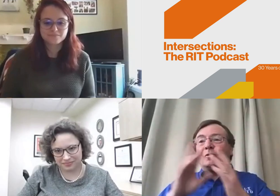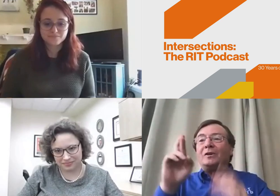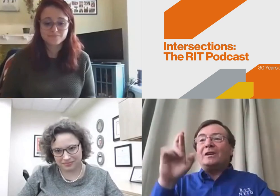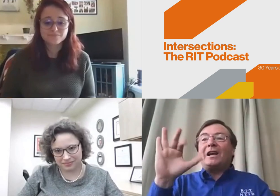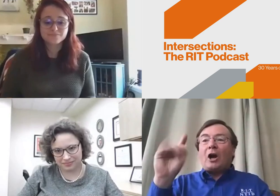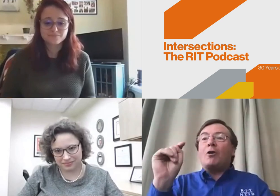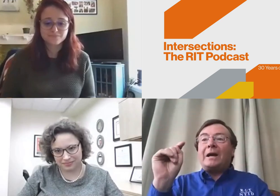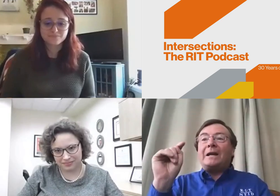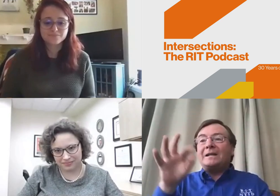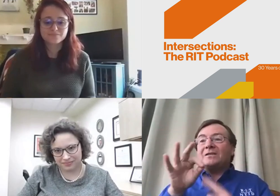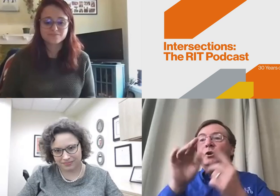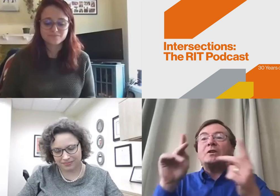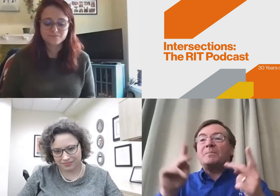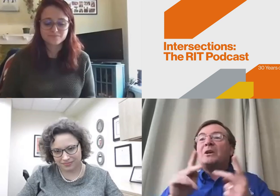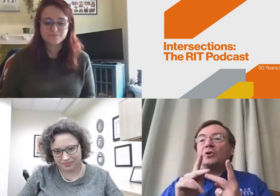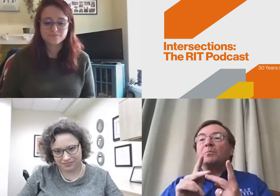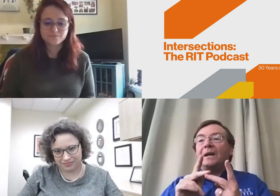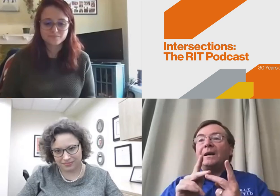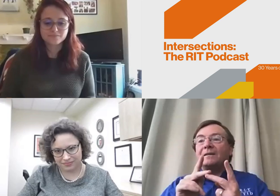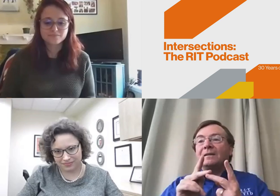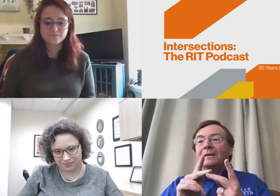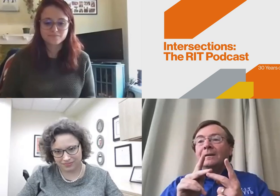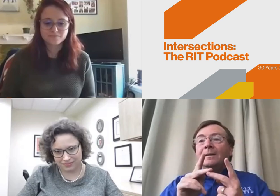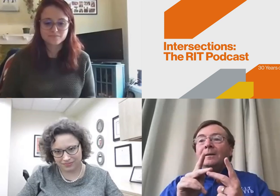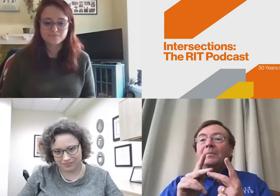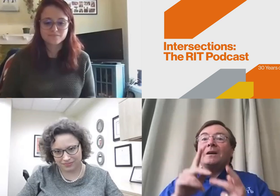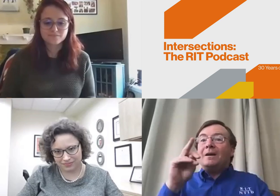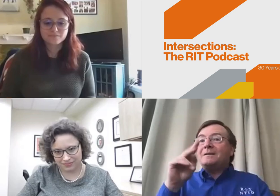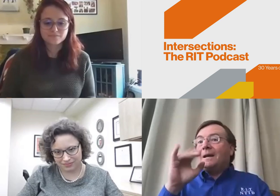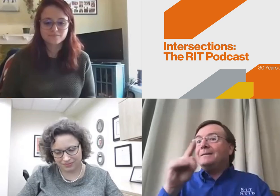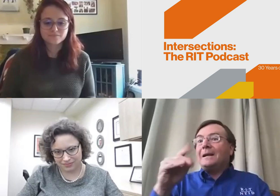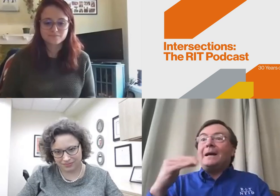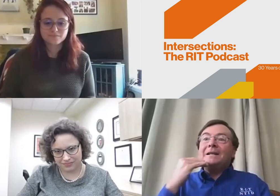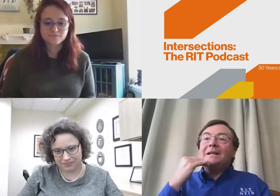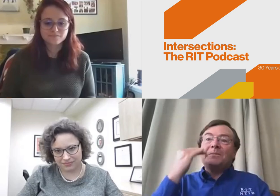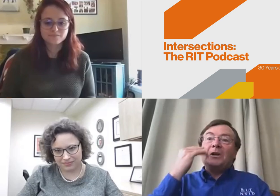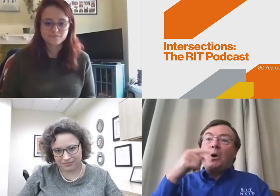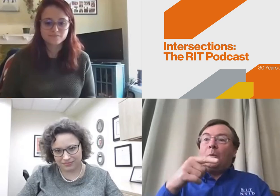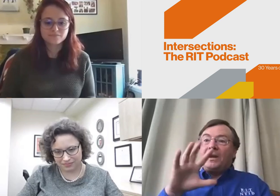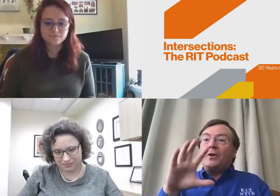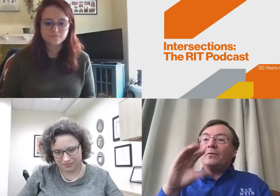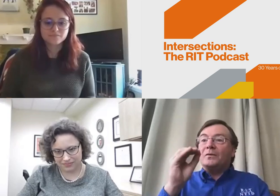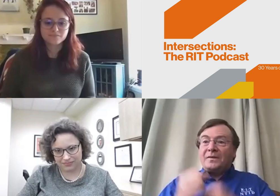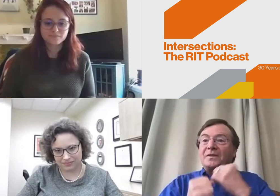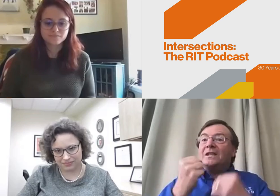and RIT is a very special place because NTID has been home there for 50 years.